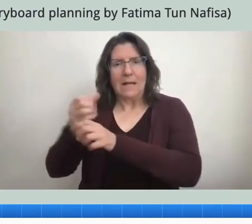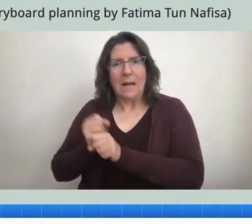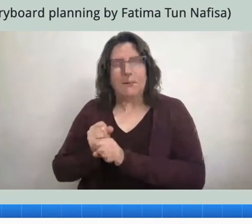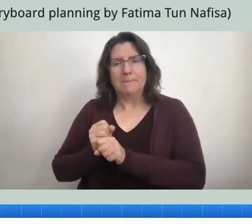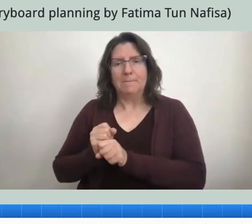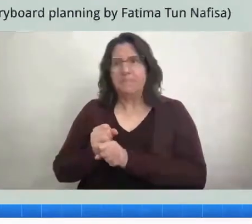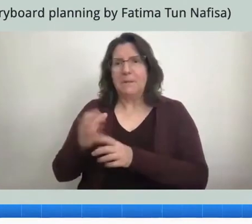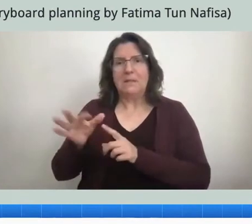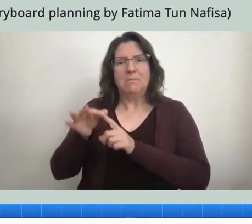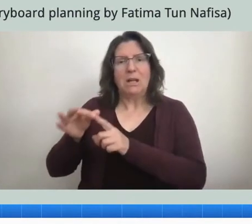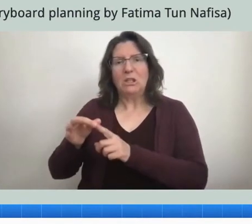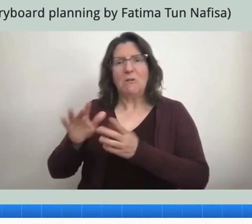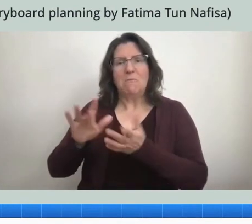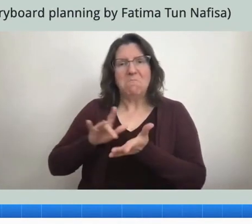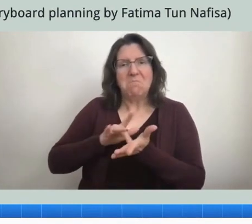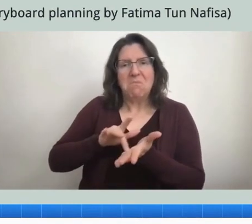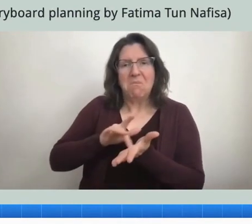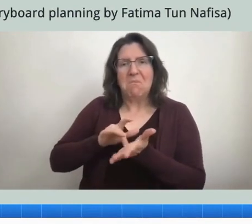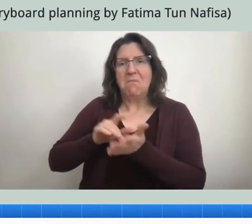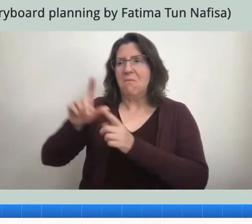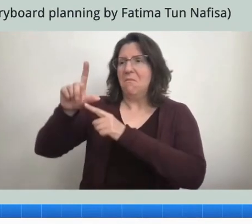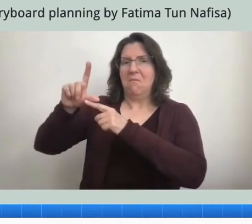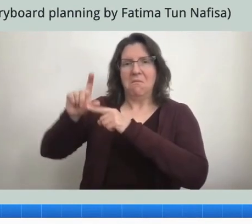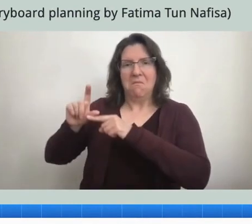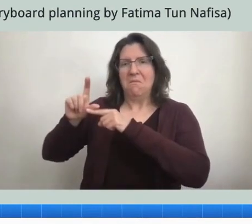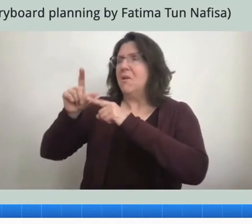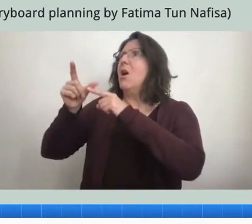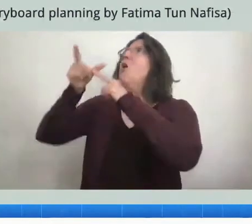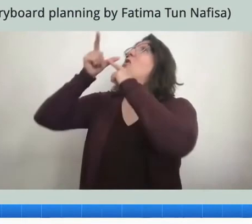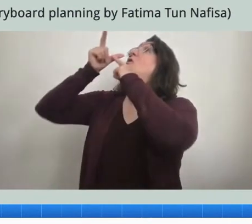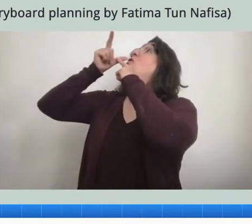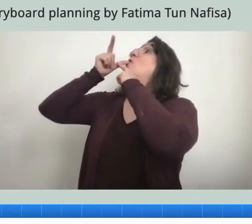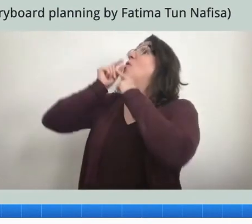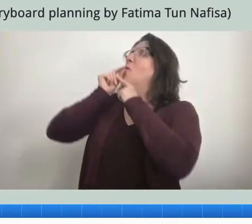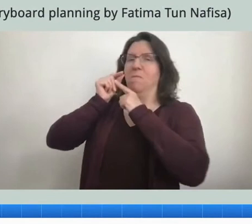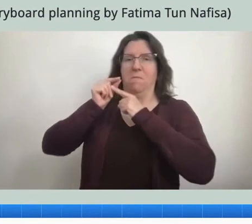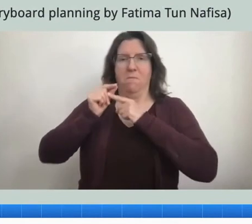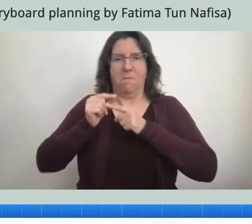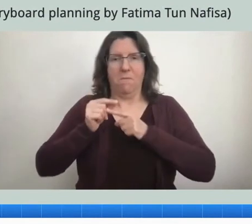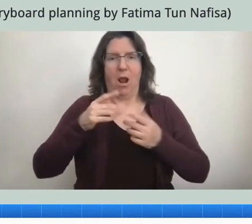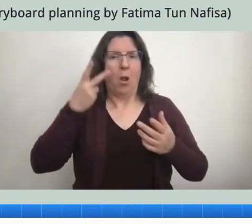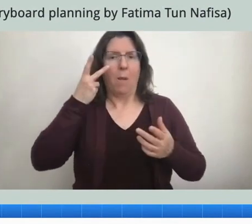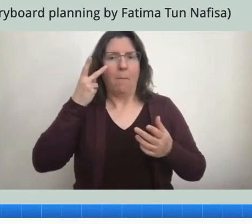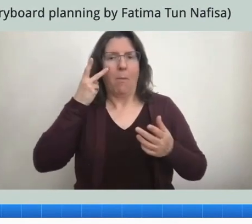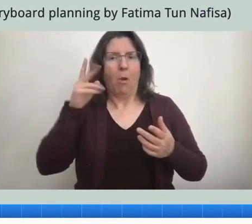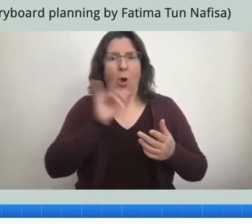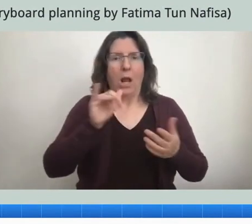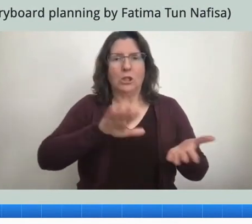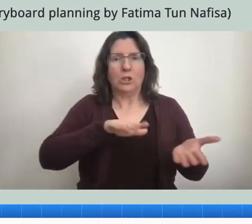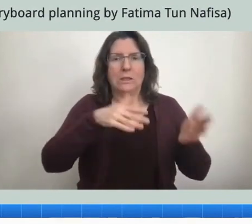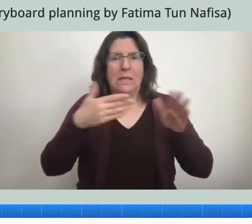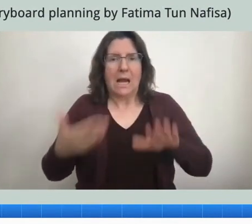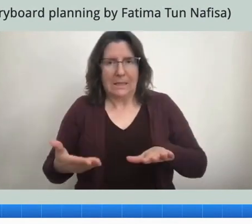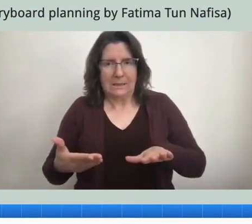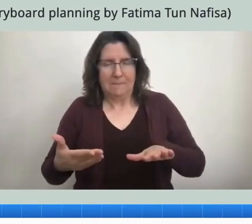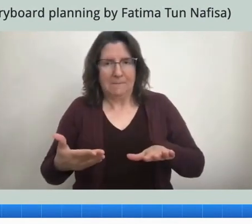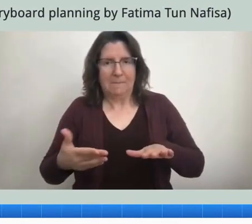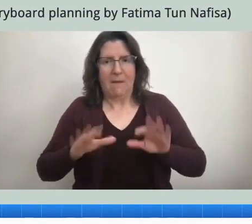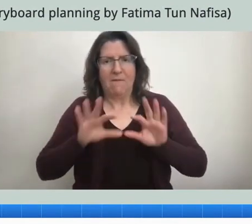She conspires to get some medicines that, once taken, will make her appear to be dead.